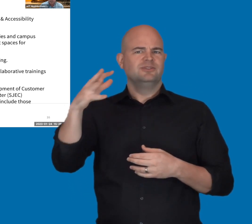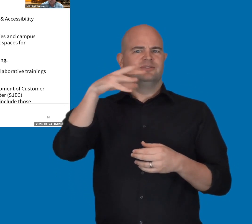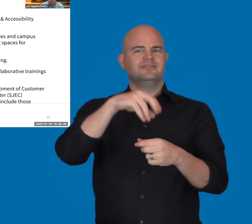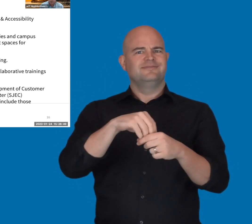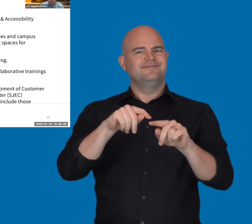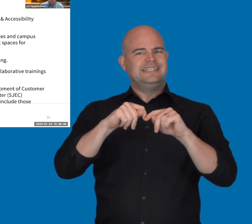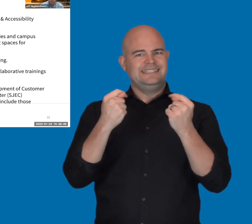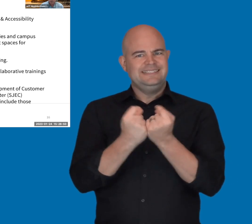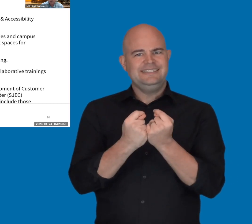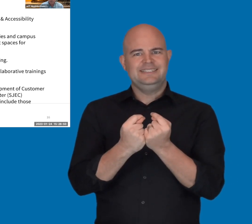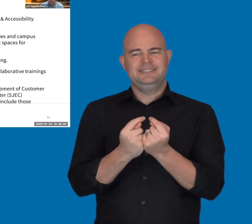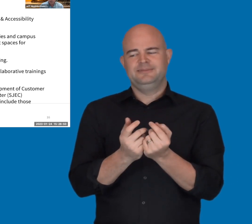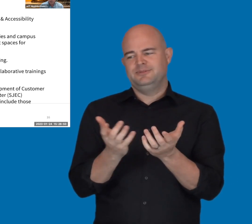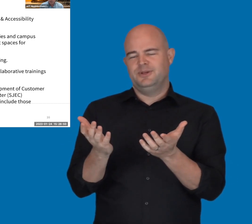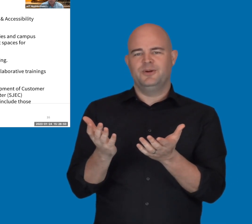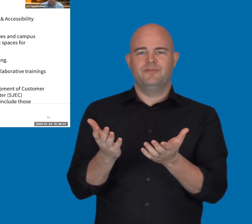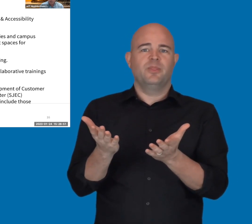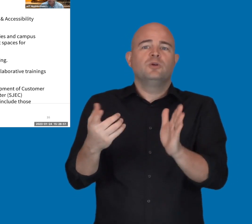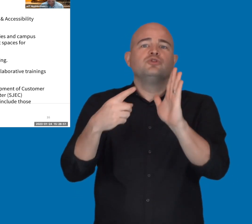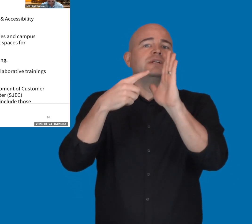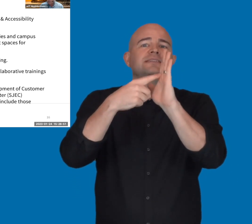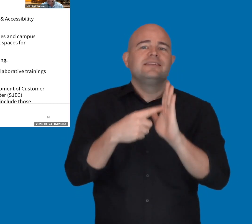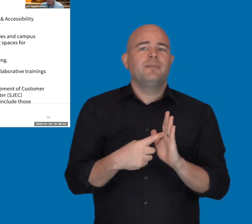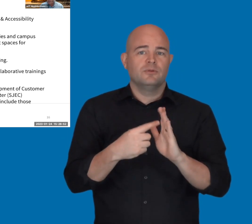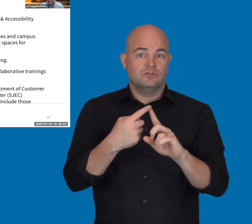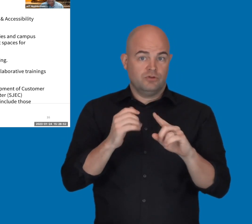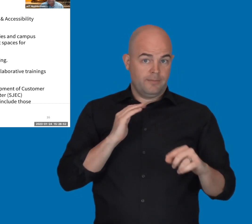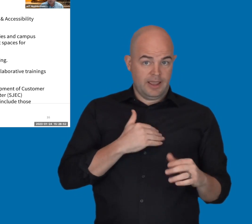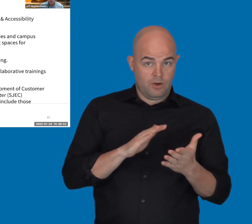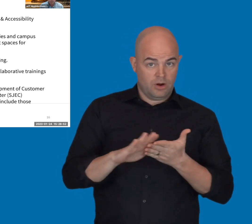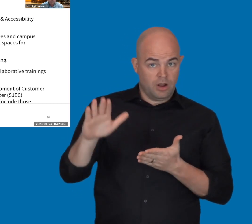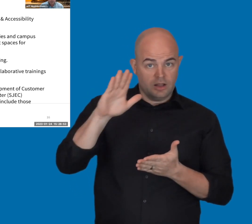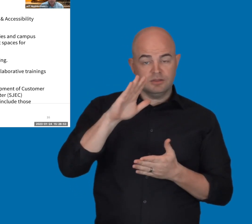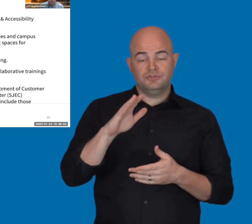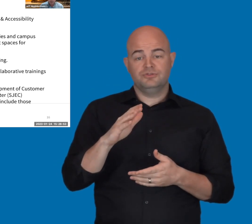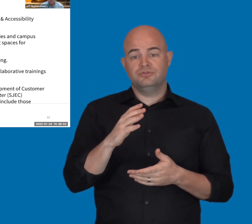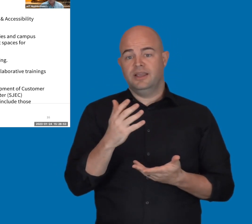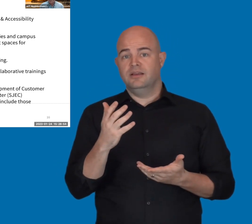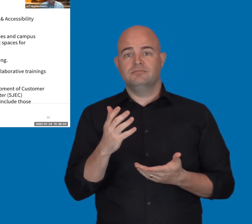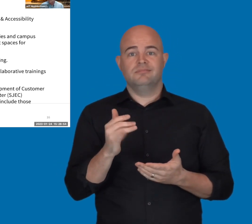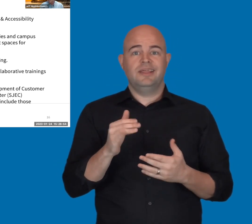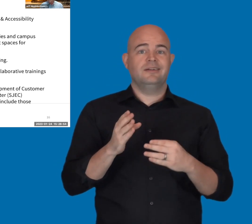heritage, and awareness campaigns to include those focused on accessibility as well.